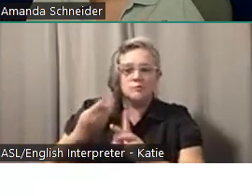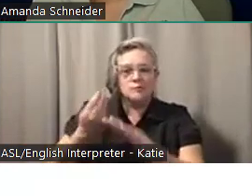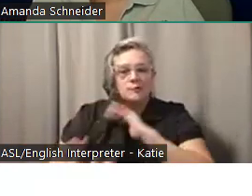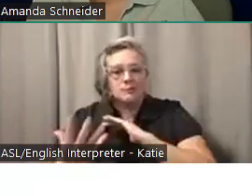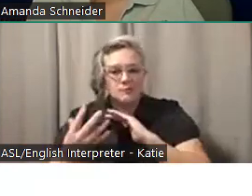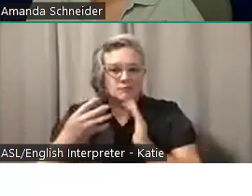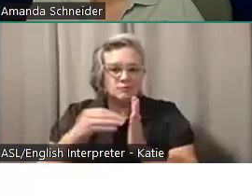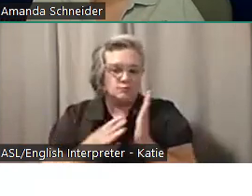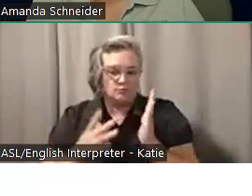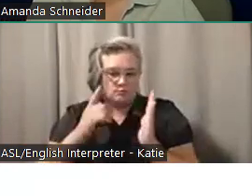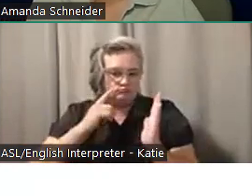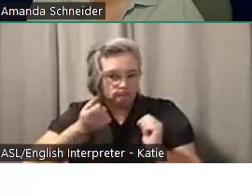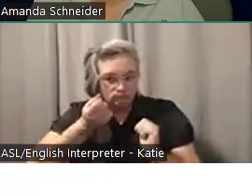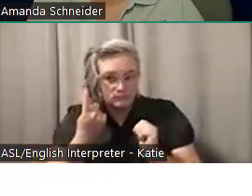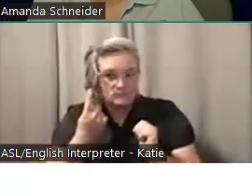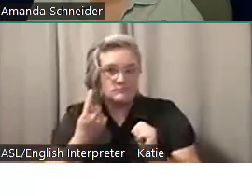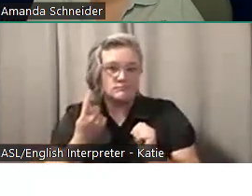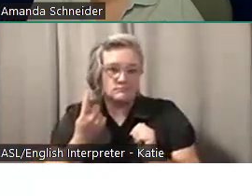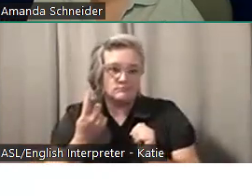into understanding those, um, phonemes.